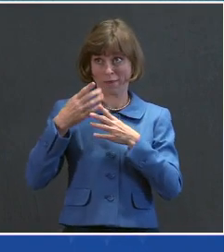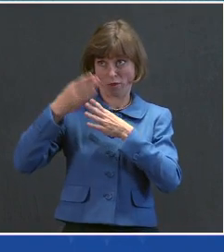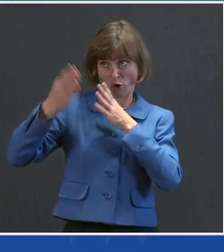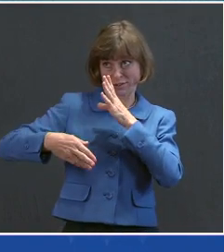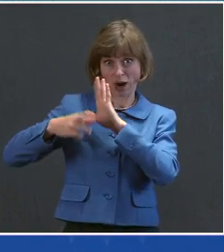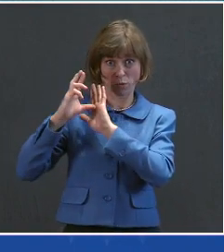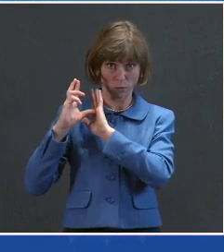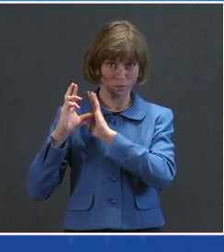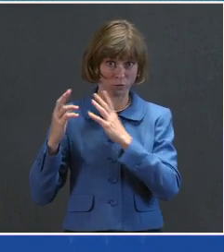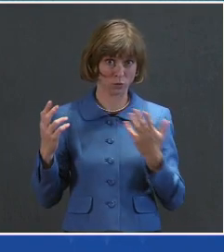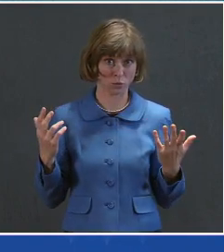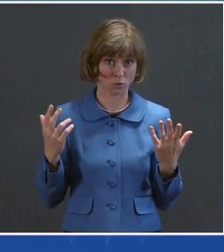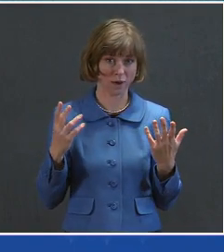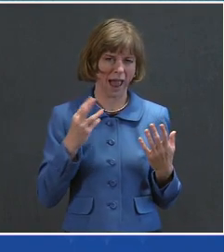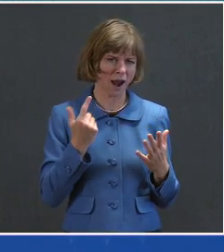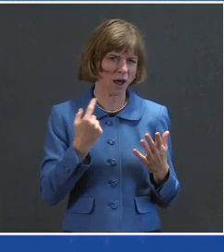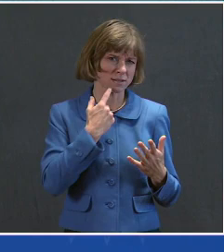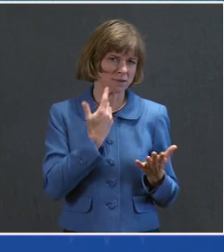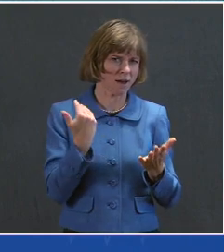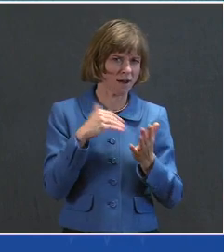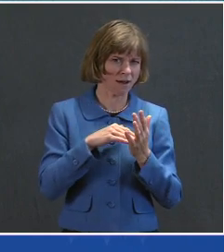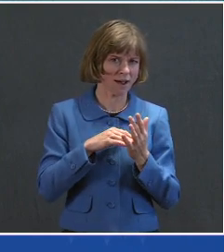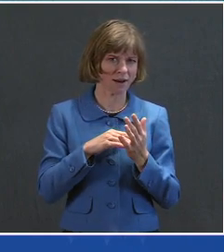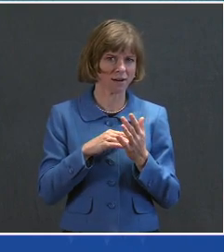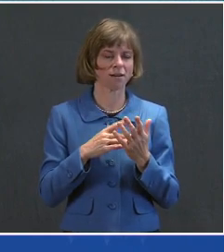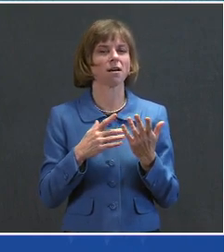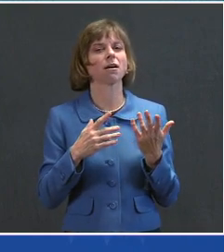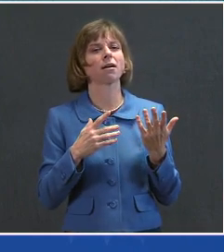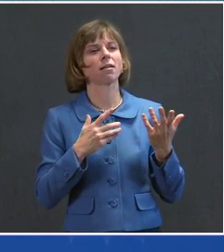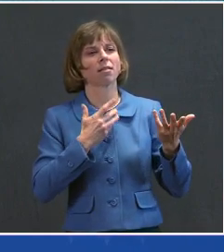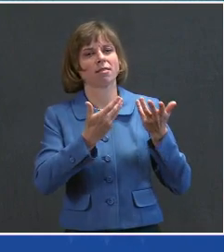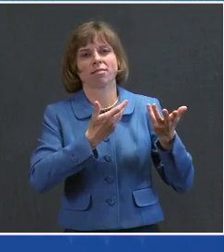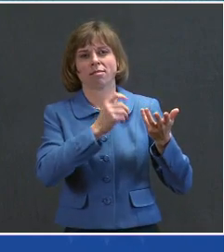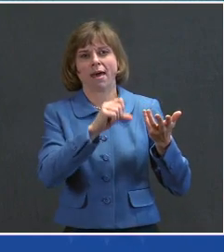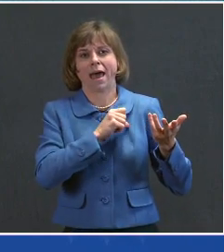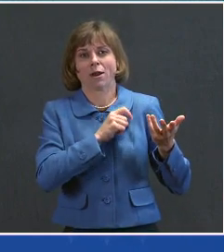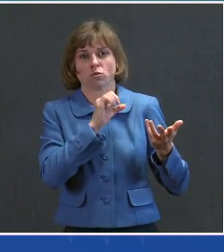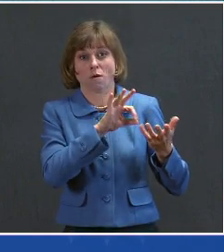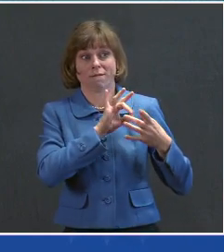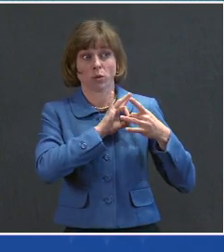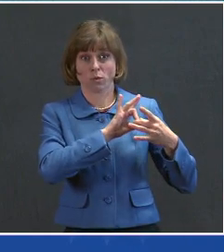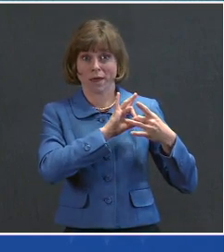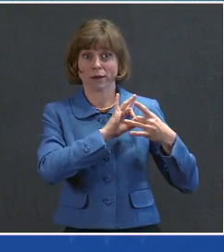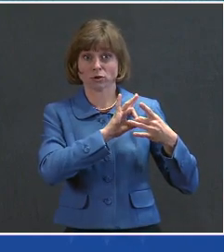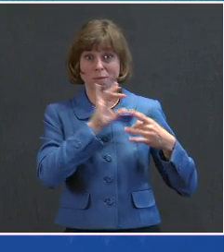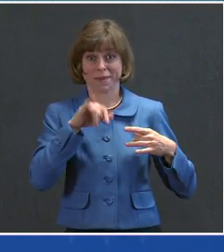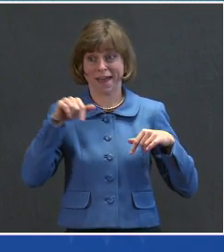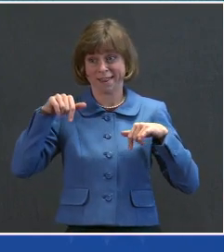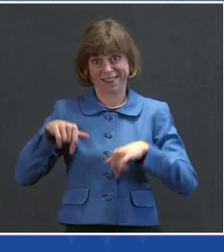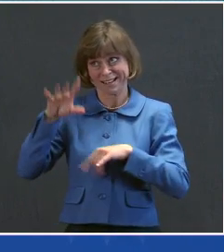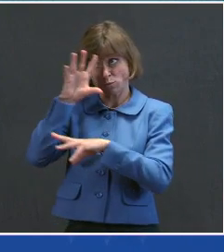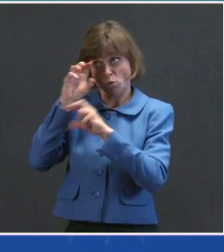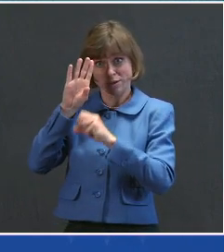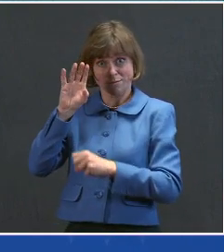And just reiterating that the tone and the tenor and the type of relationship that this President intends to have with President Putin